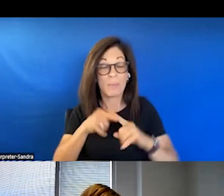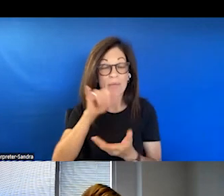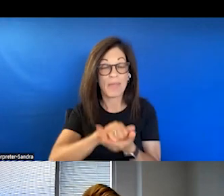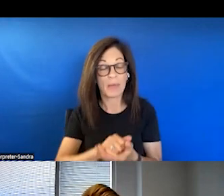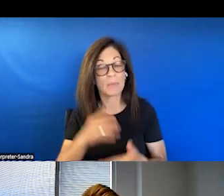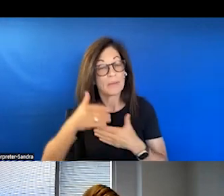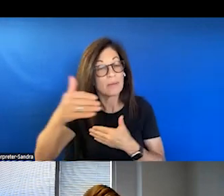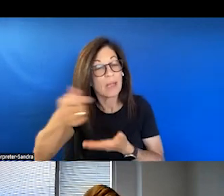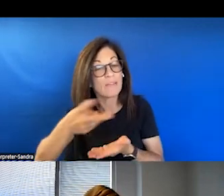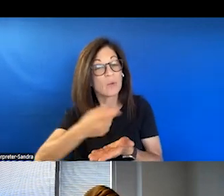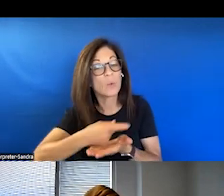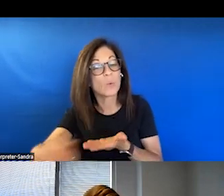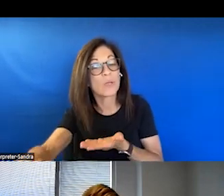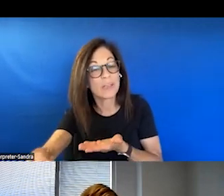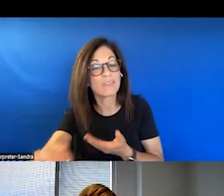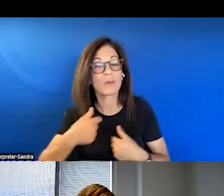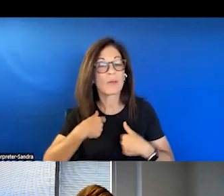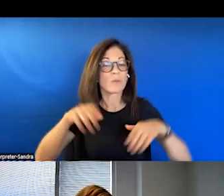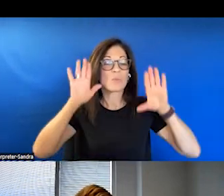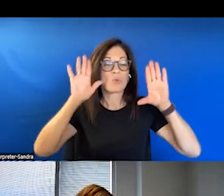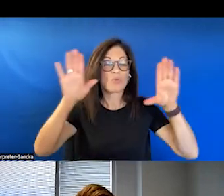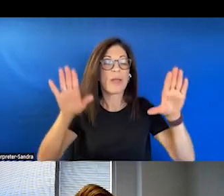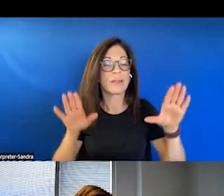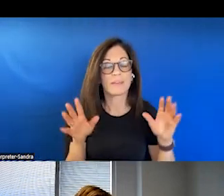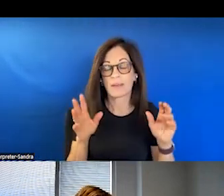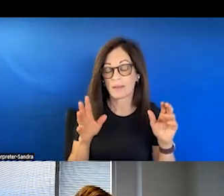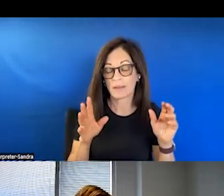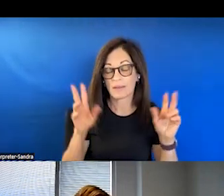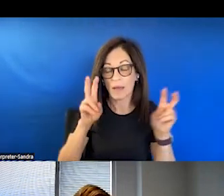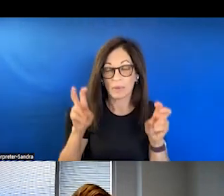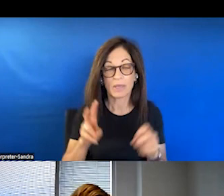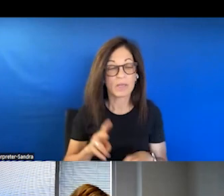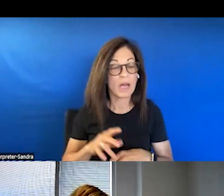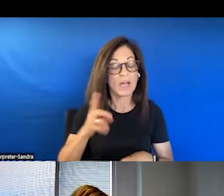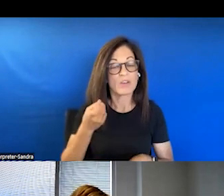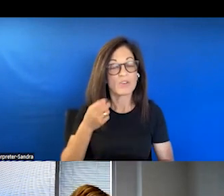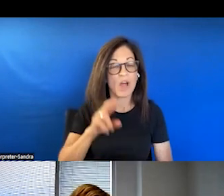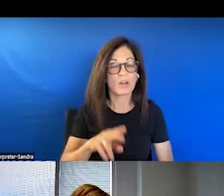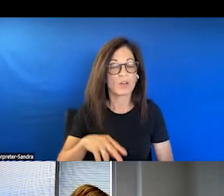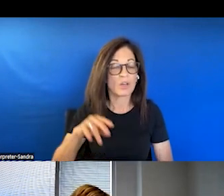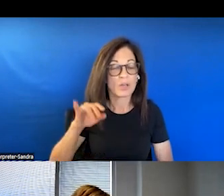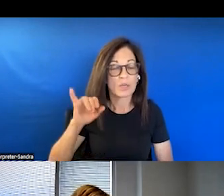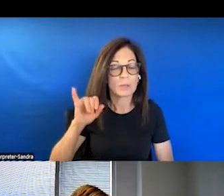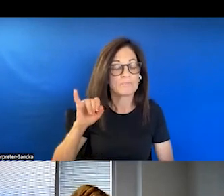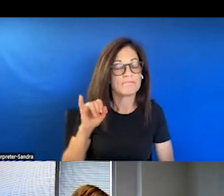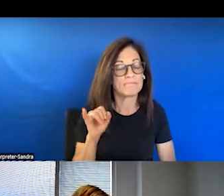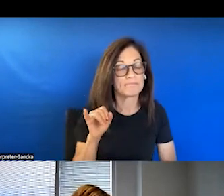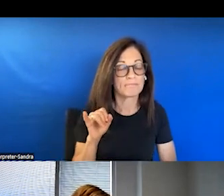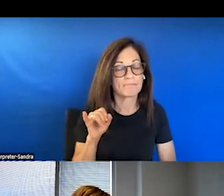GREAT TOPICS LINED UP. DR. TOM INSEL NEXT WEEK. MANY OF YOU KNOW HE HAS A NEW BOOK OUT. SURE,